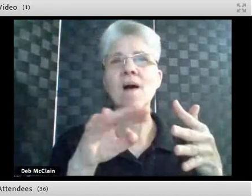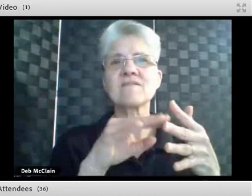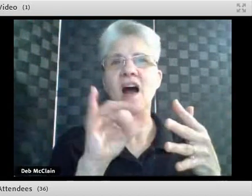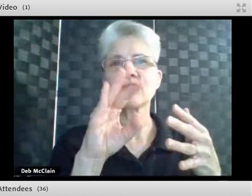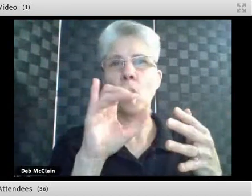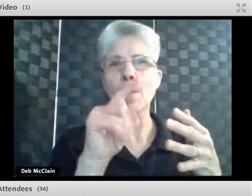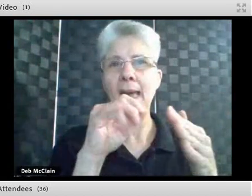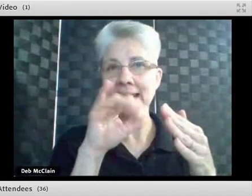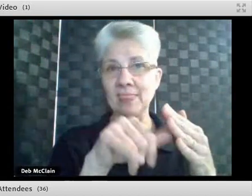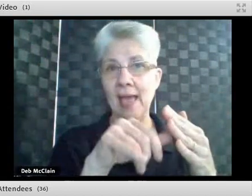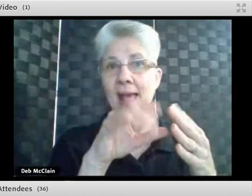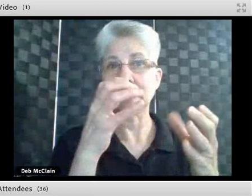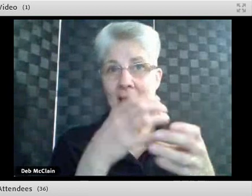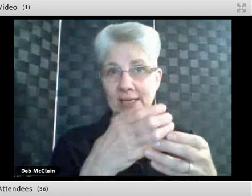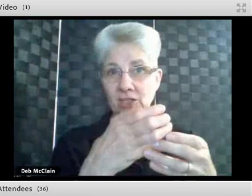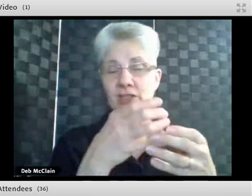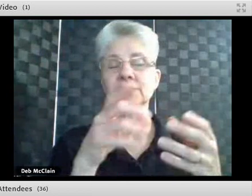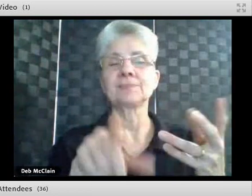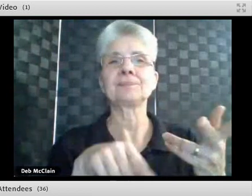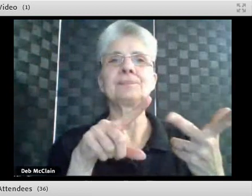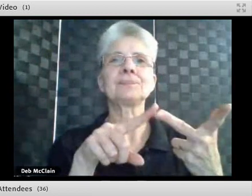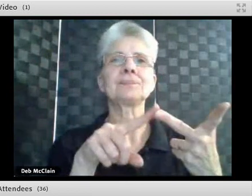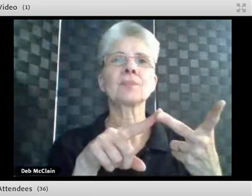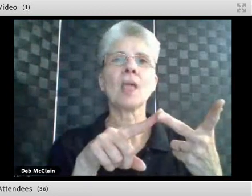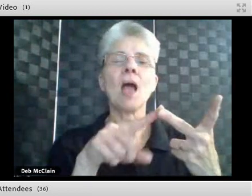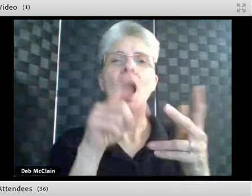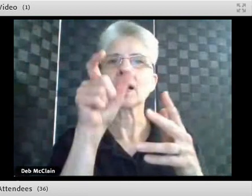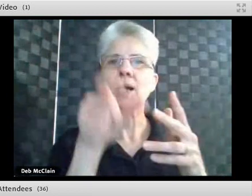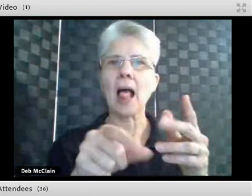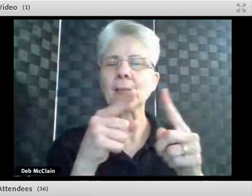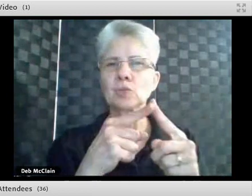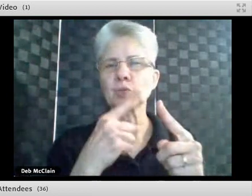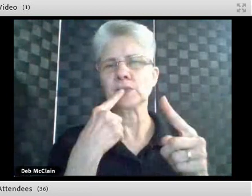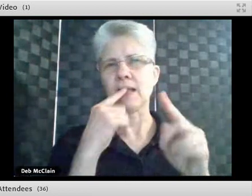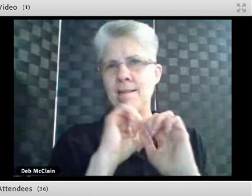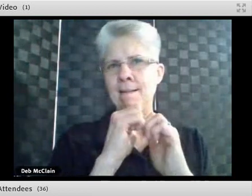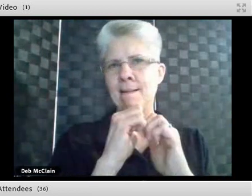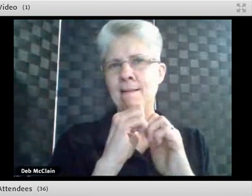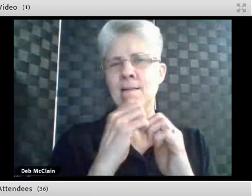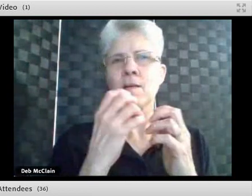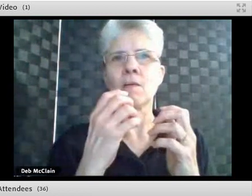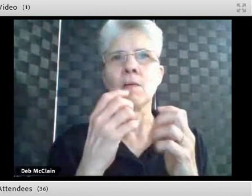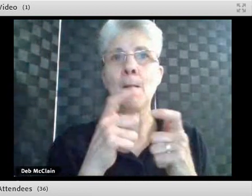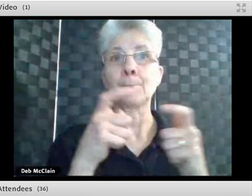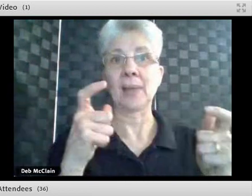are in that collection, a column to kind of say how big is the collection.